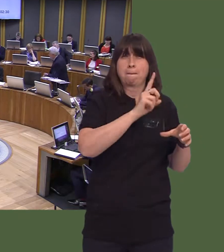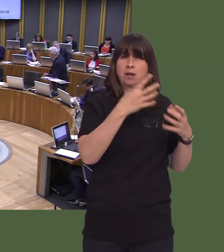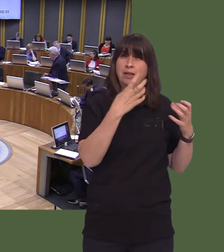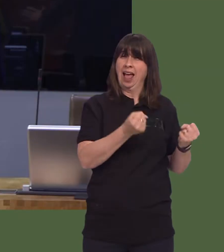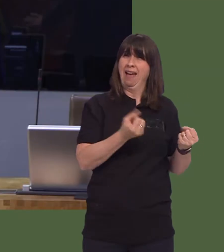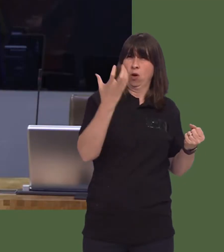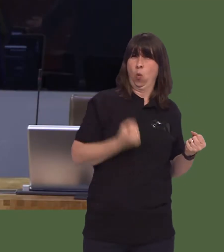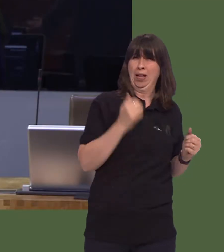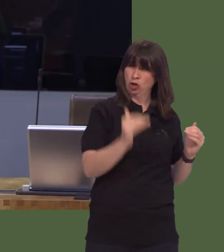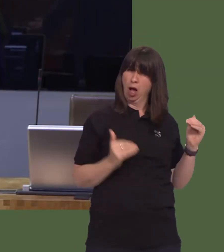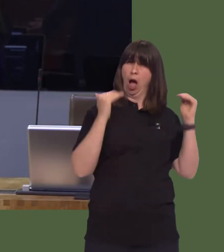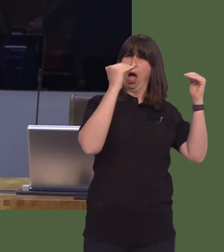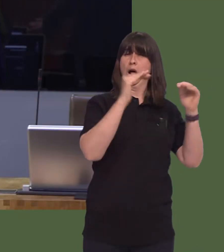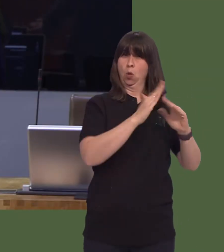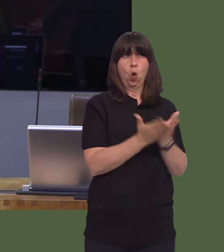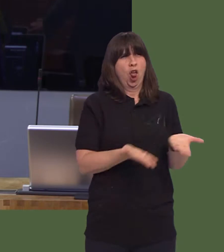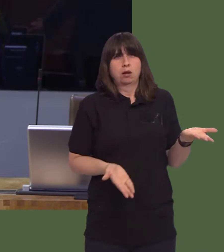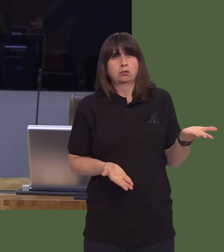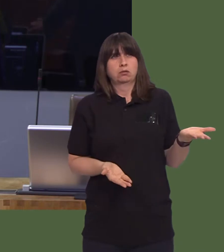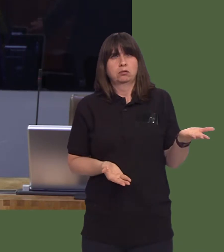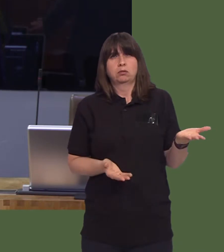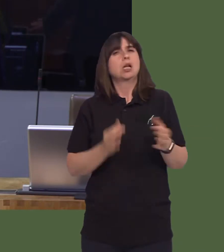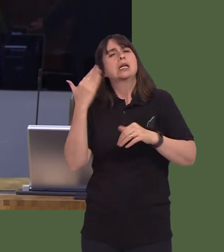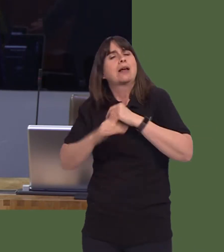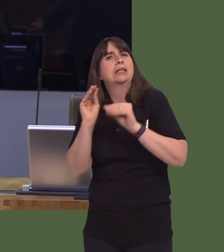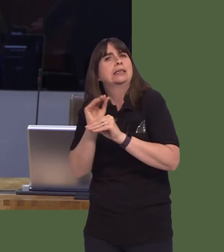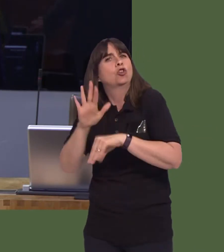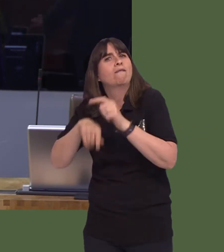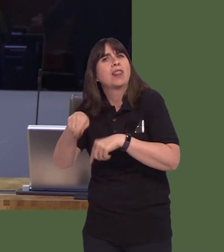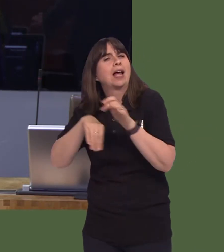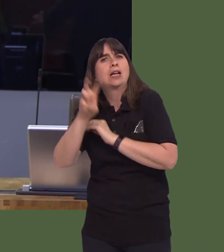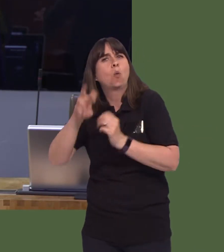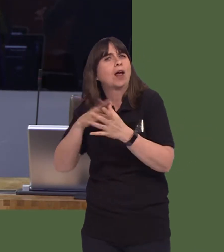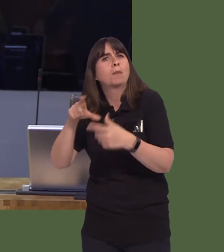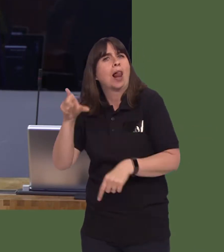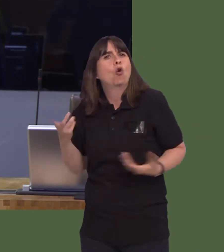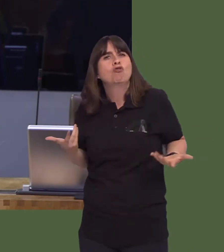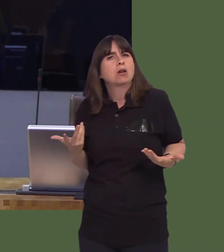None of this features in the Welsh baccalaureate course on poverty.